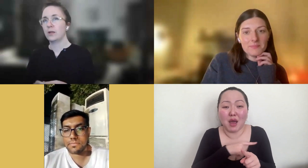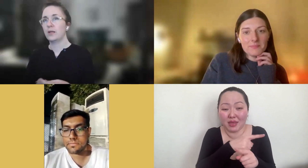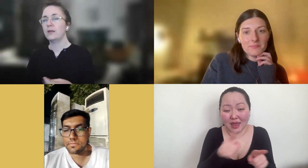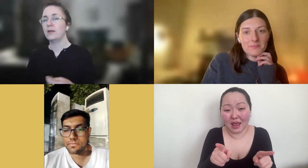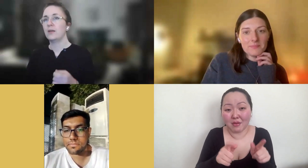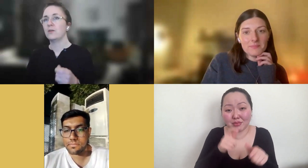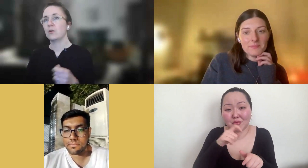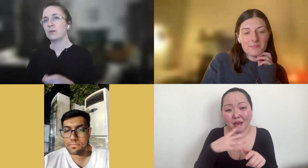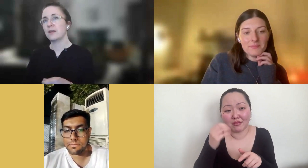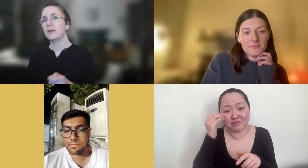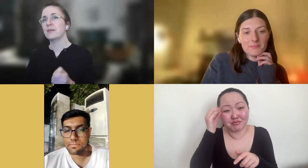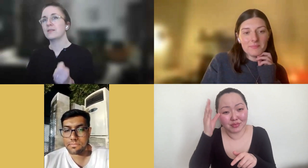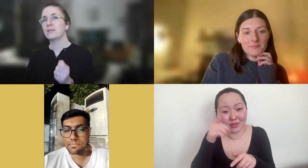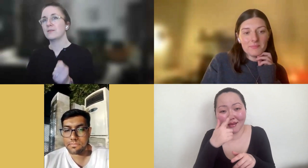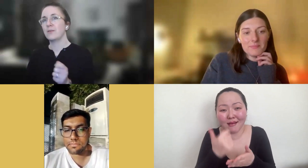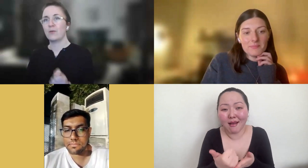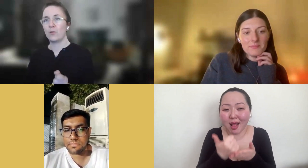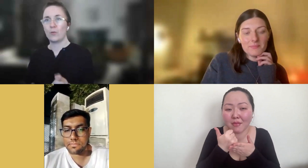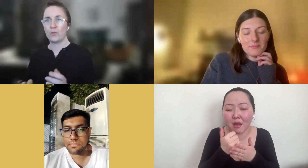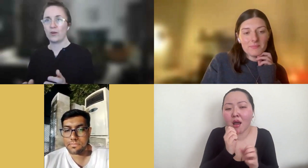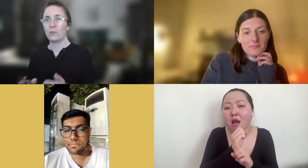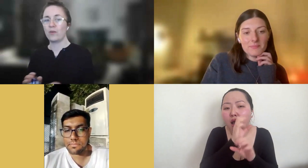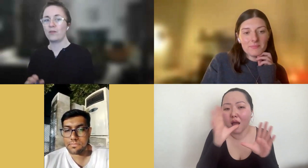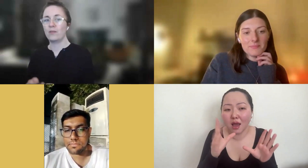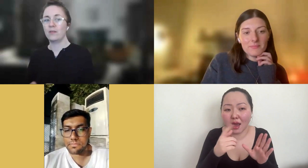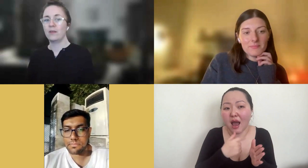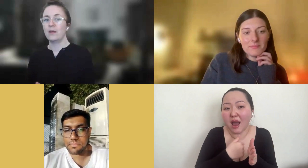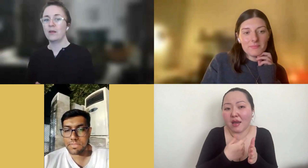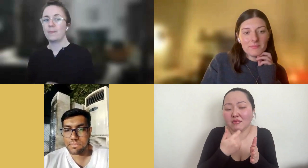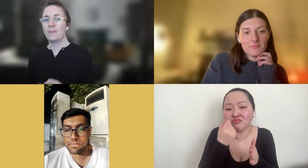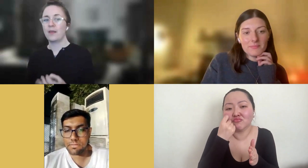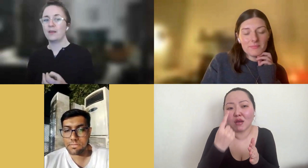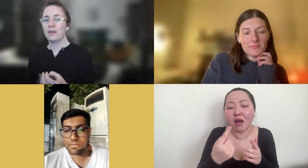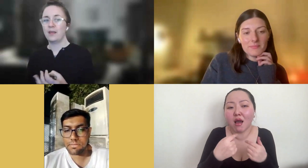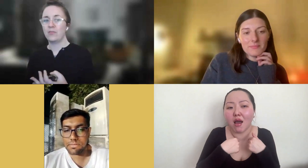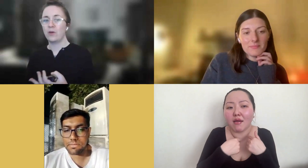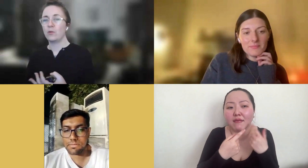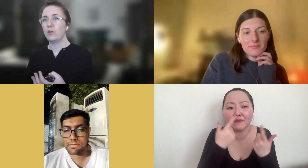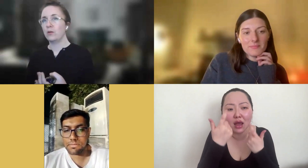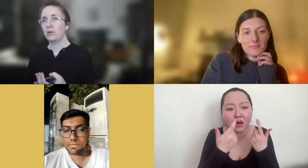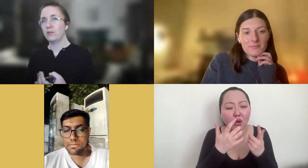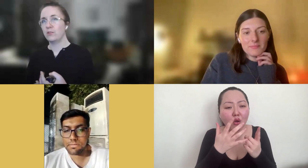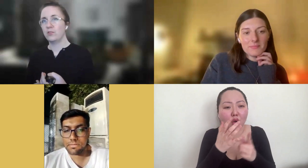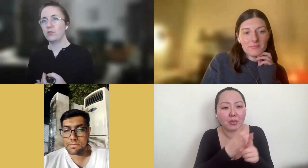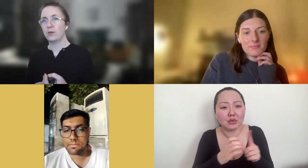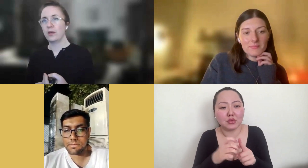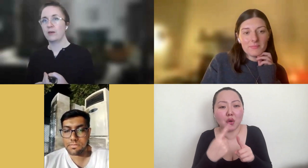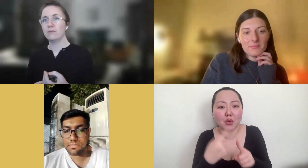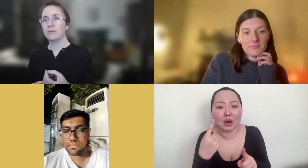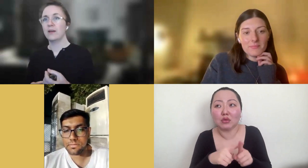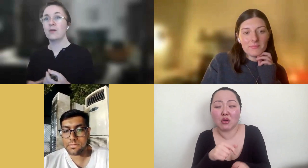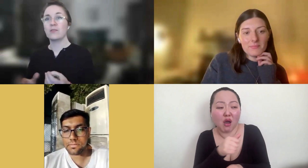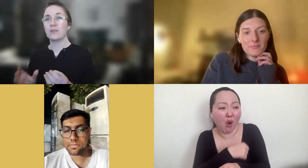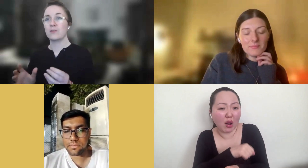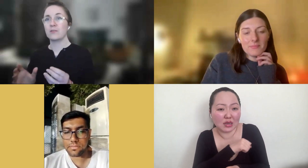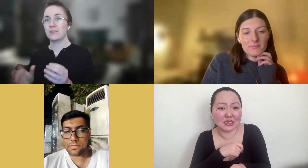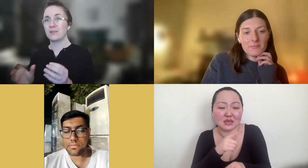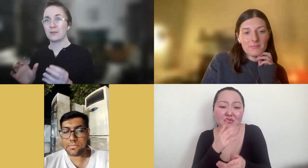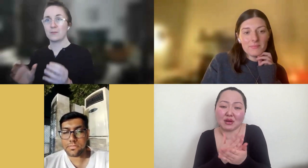quickly and honesty, it helps. And then it is holding the institution to account. These are